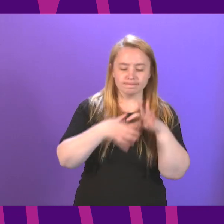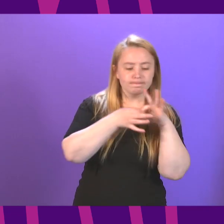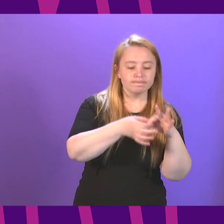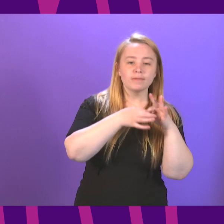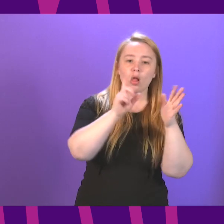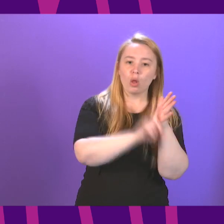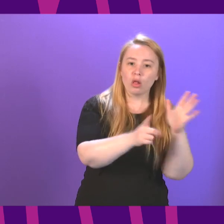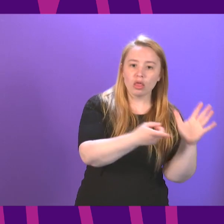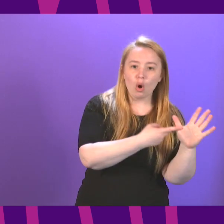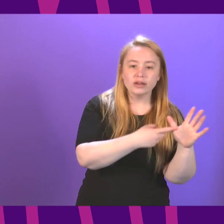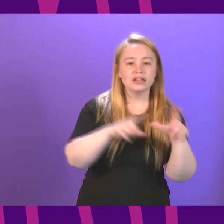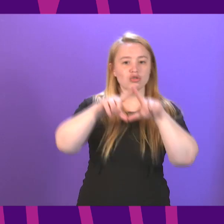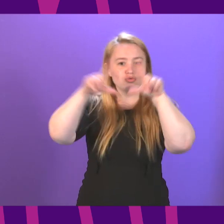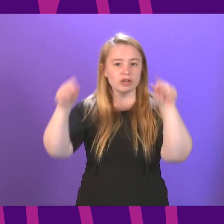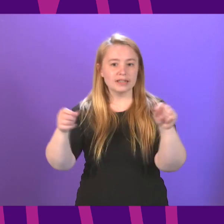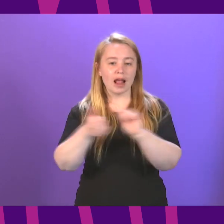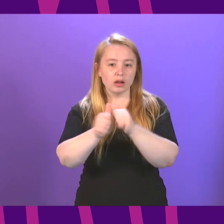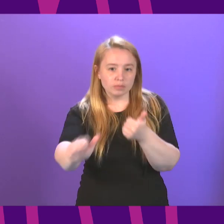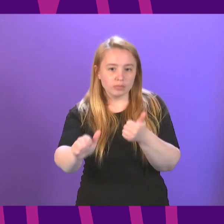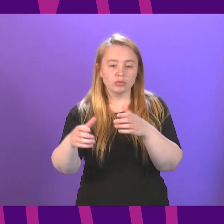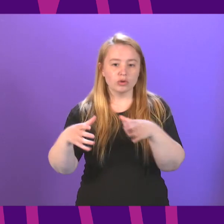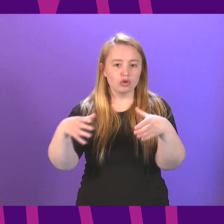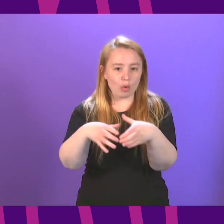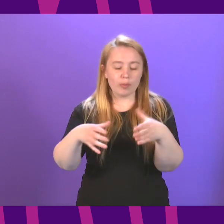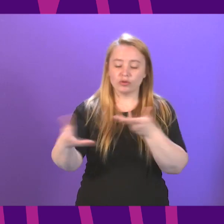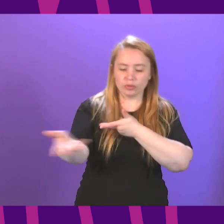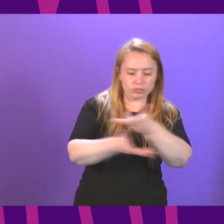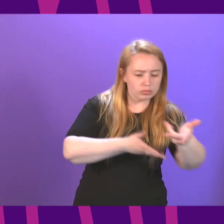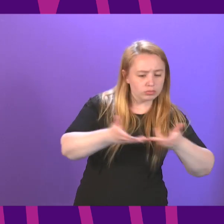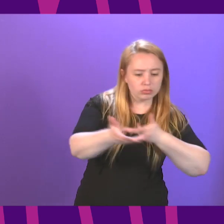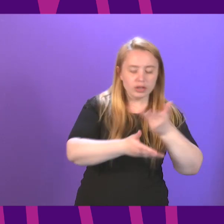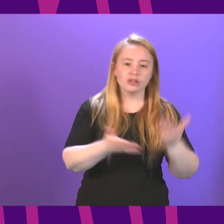and the Scottish Retail Consortium to make sure that we are taking the right steps. In